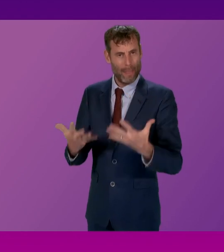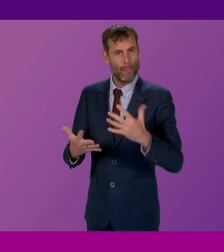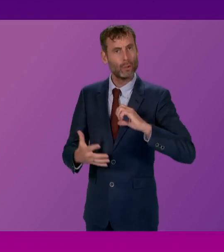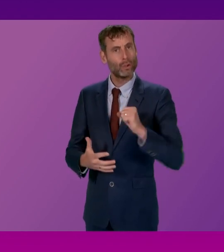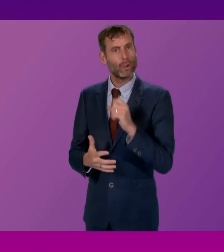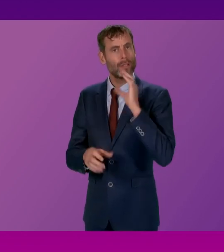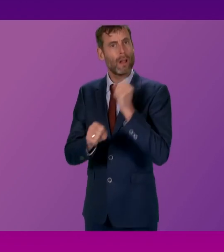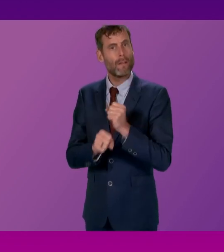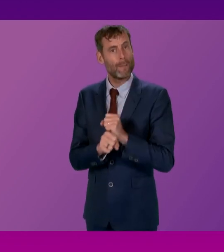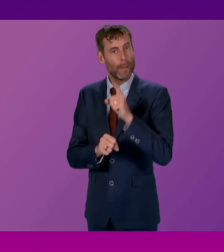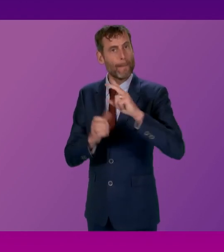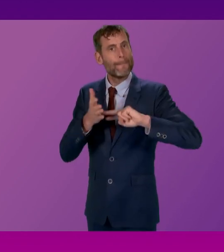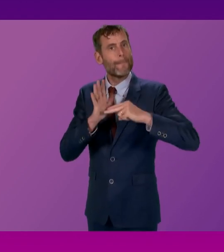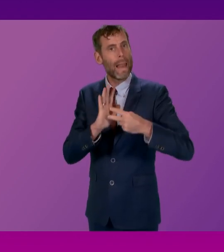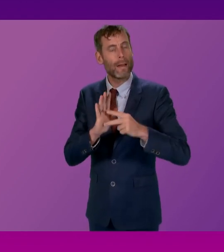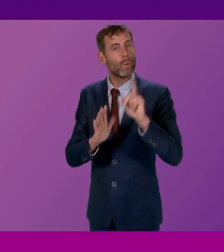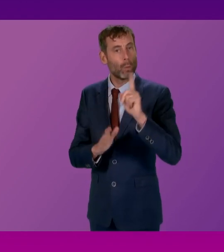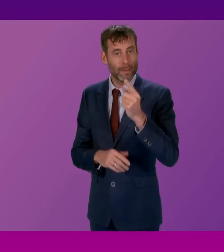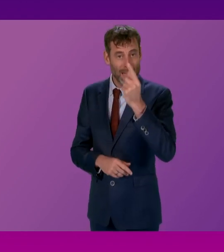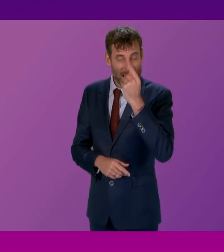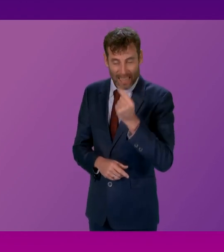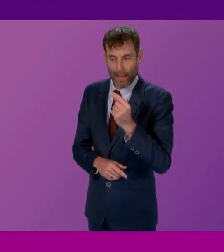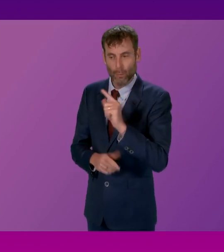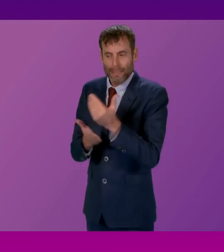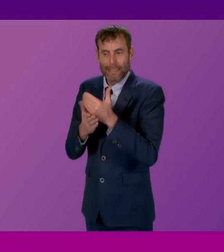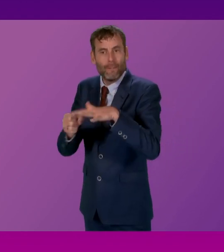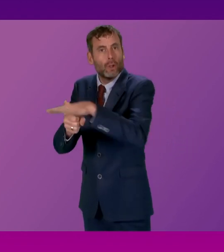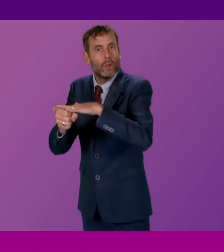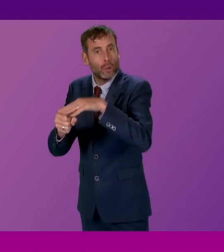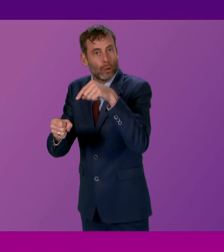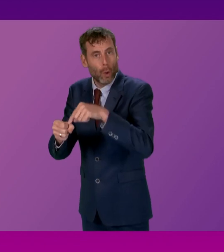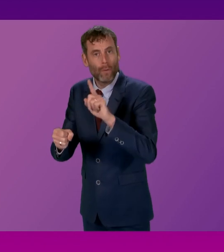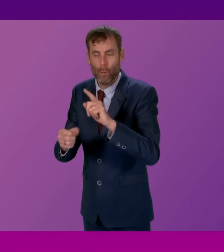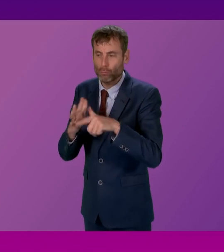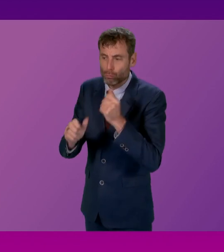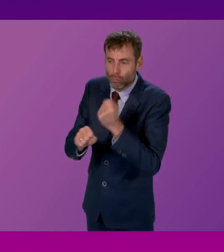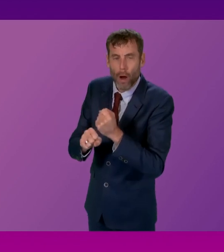on-going work to widen access to naloxone as part of the national mission to reduce drug deaths?